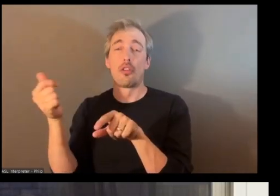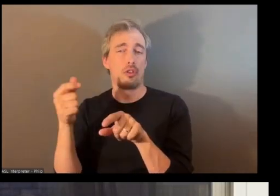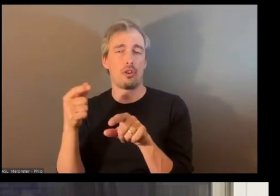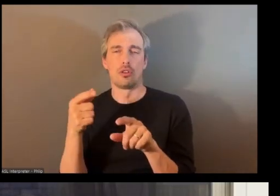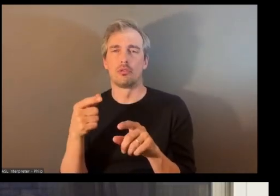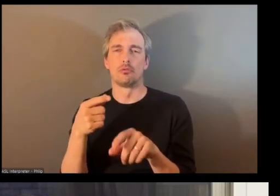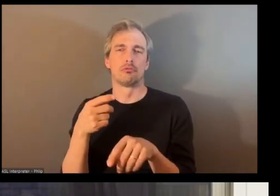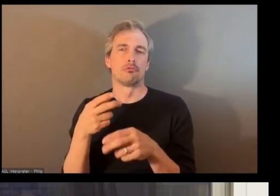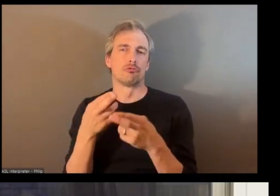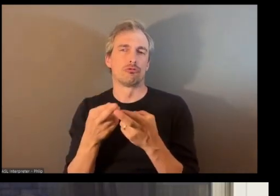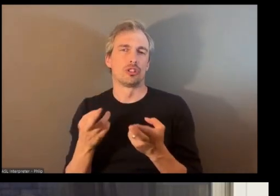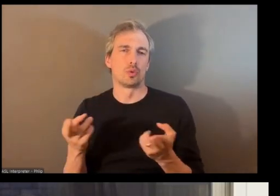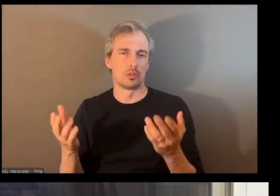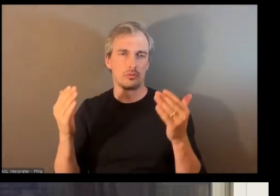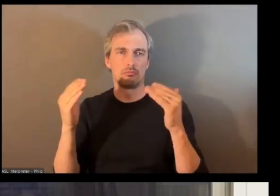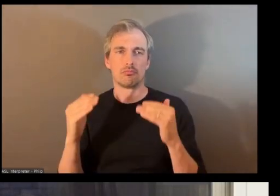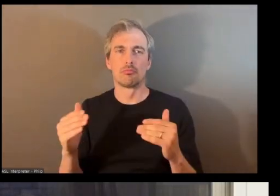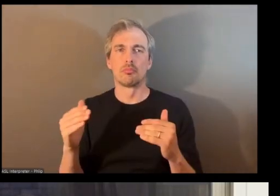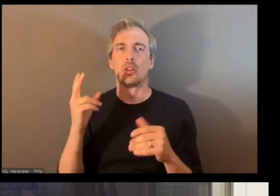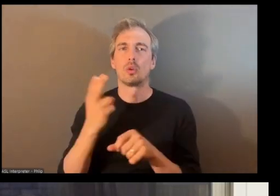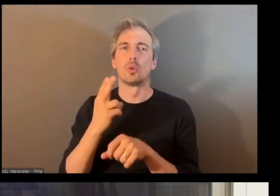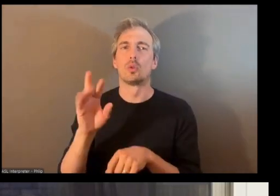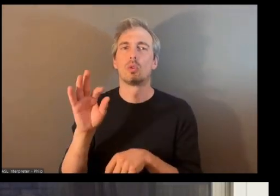Designing Content for People with Limited English. This is